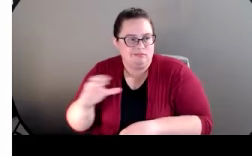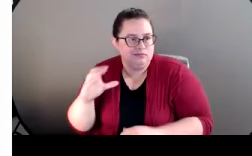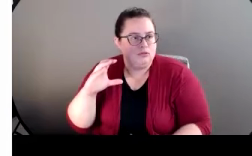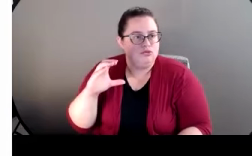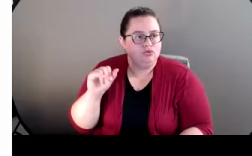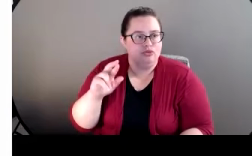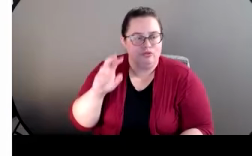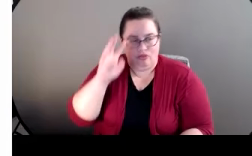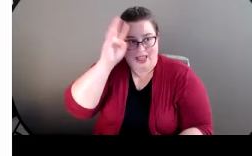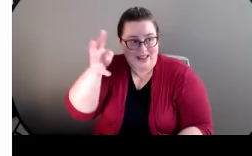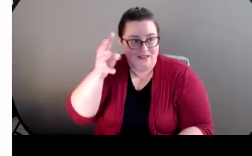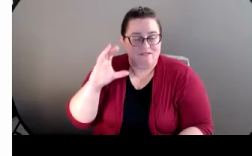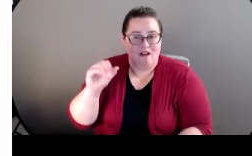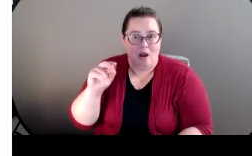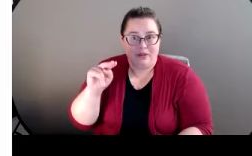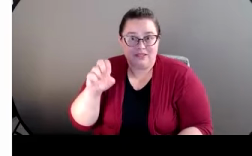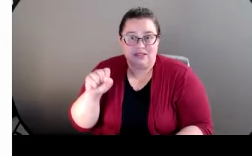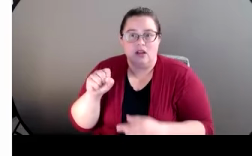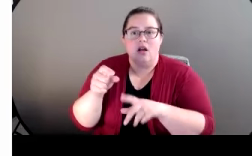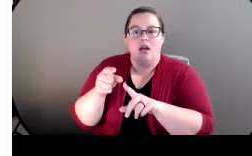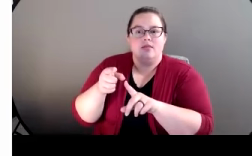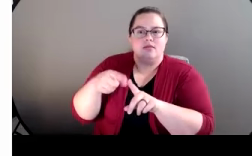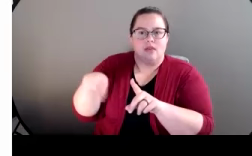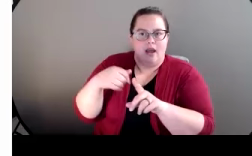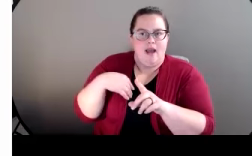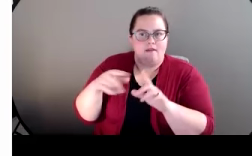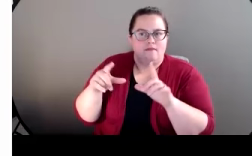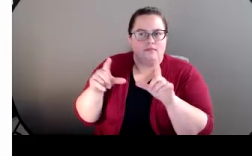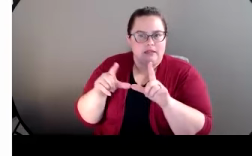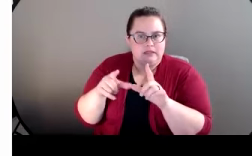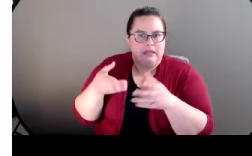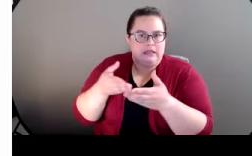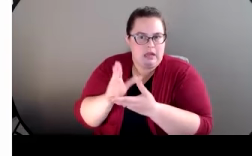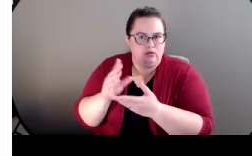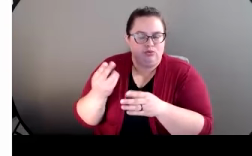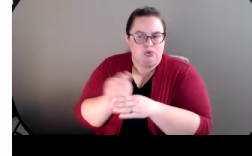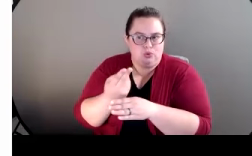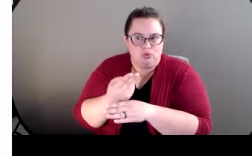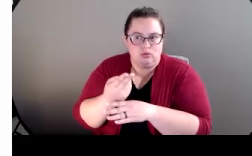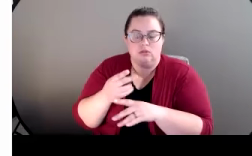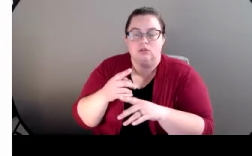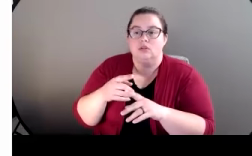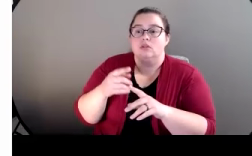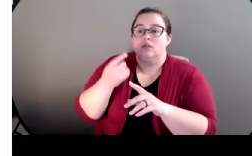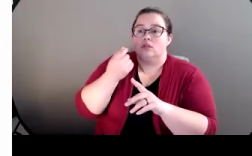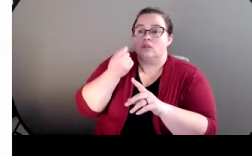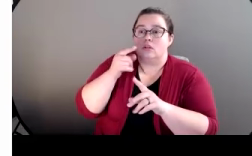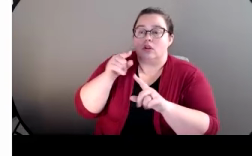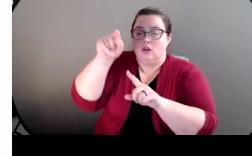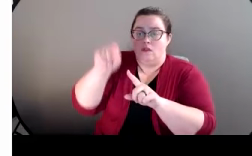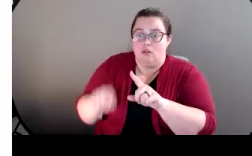That means it's completely open. But everything that has a little CC on it, that means that,